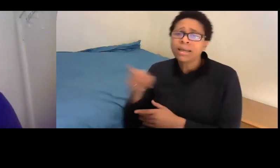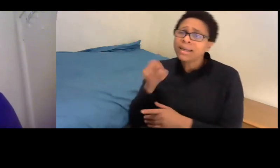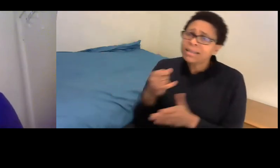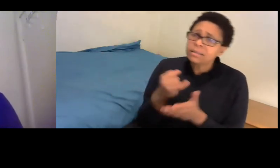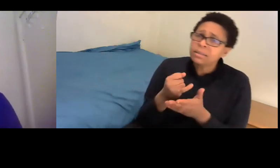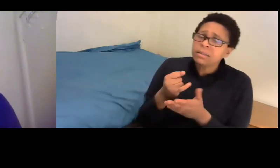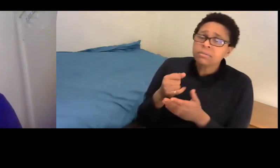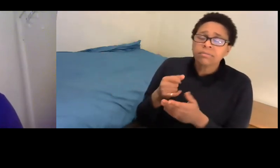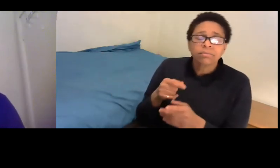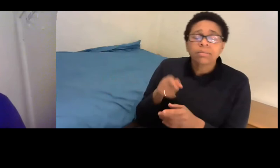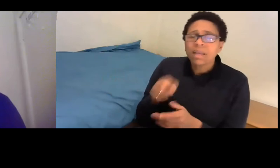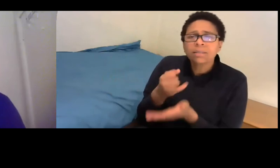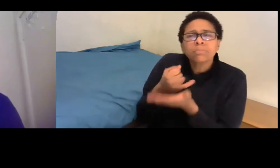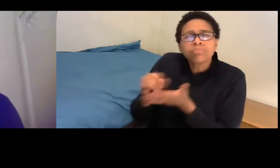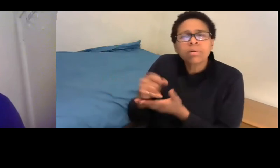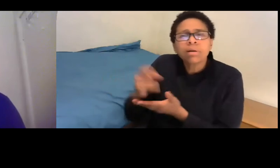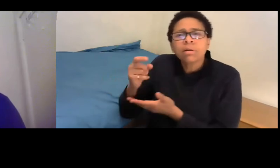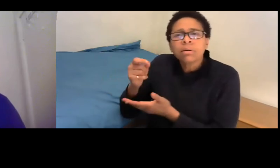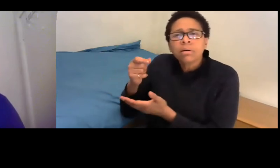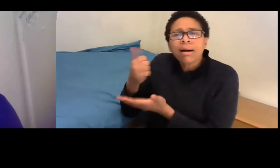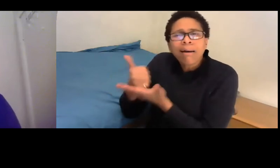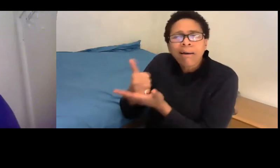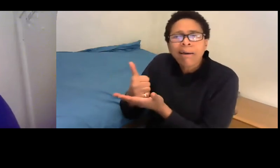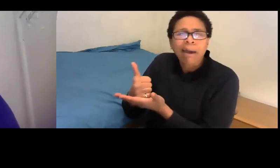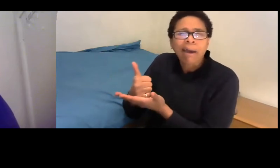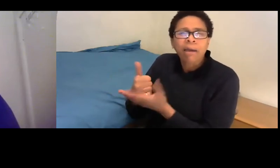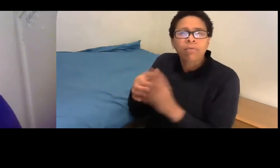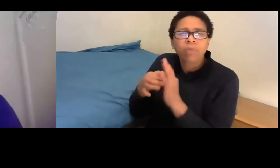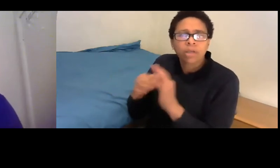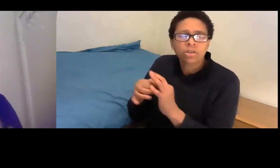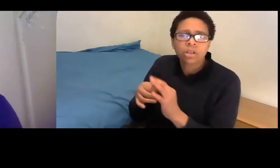We talk about this differently in the UK, you know, there's